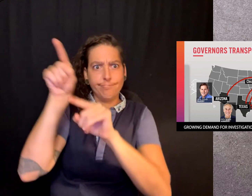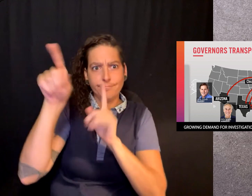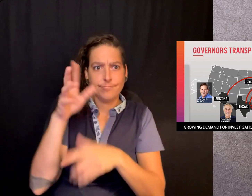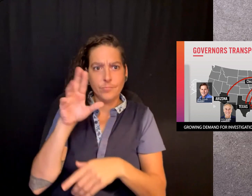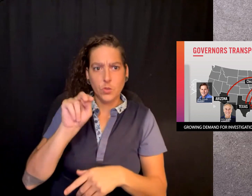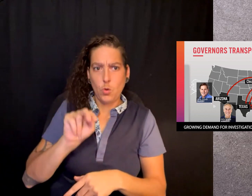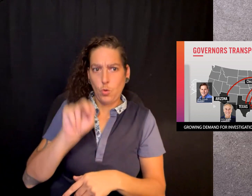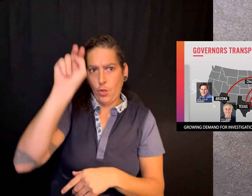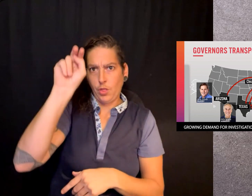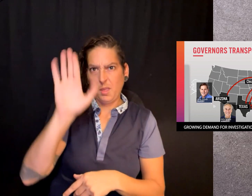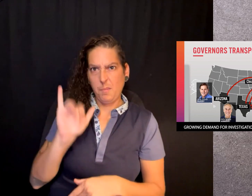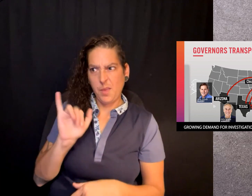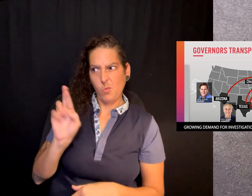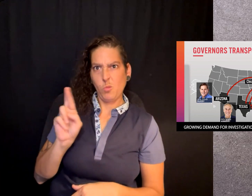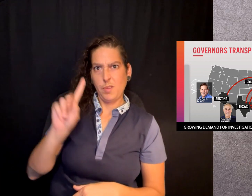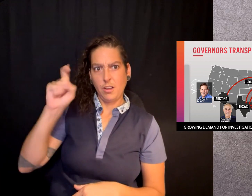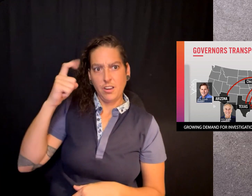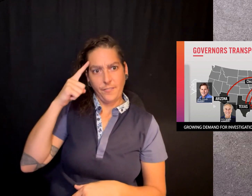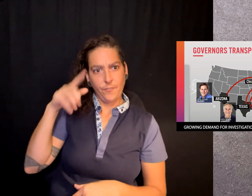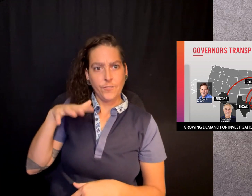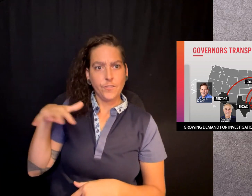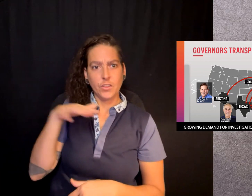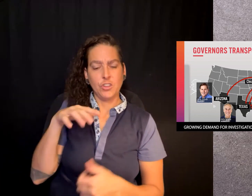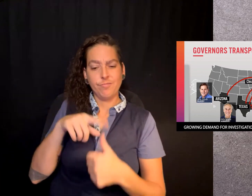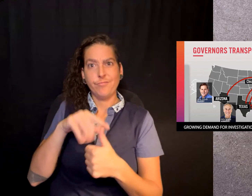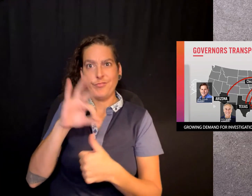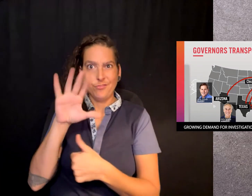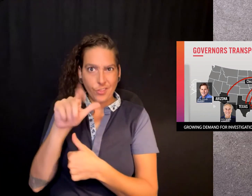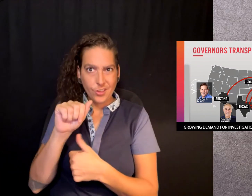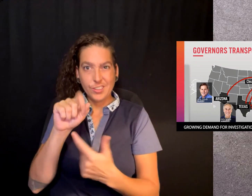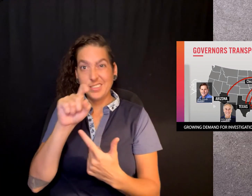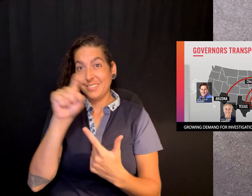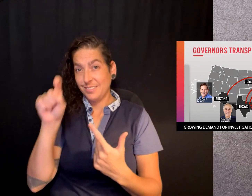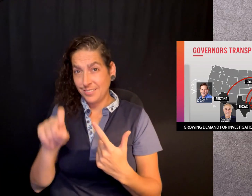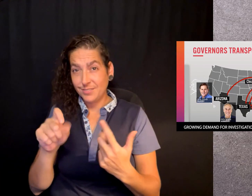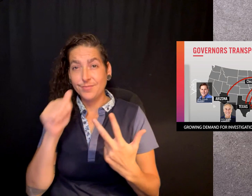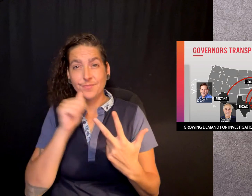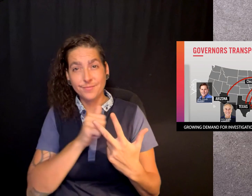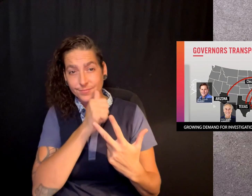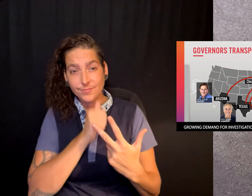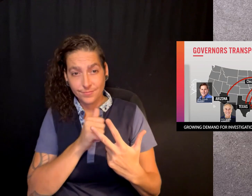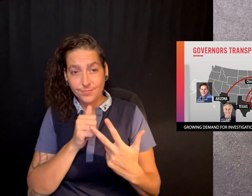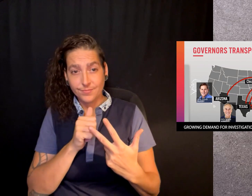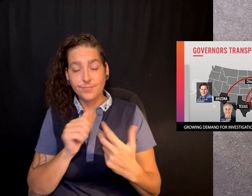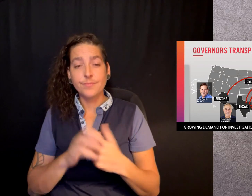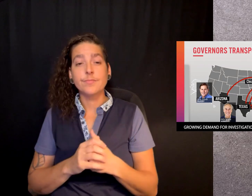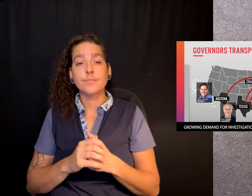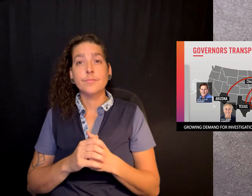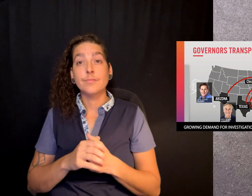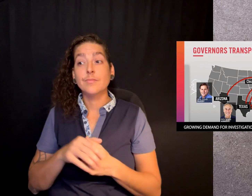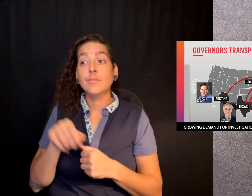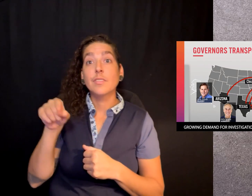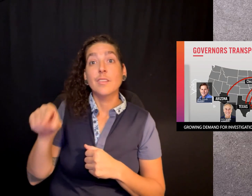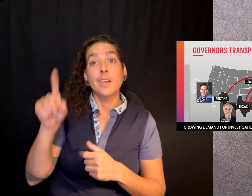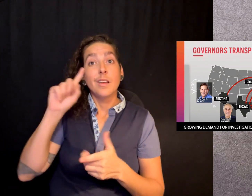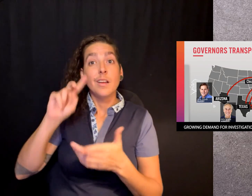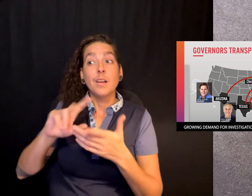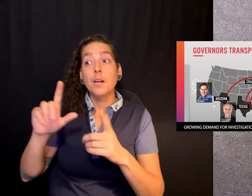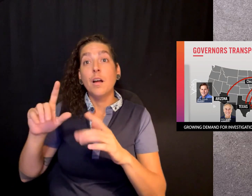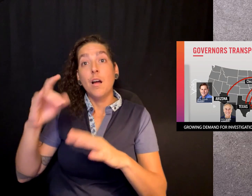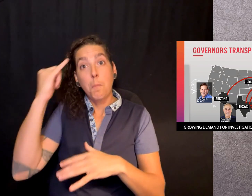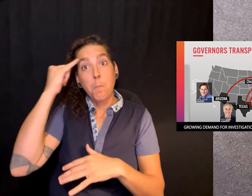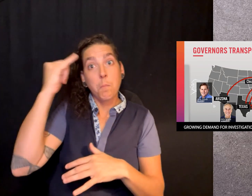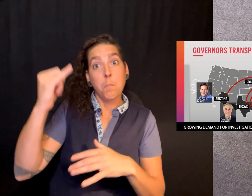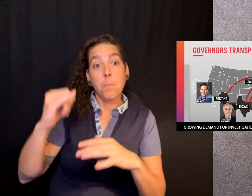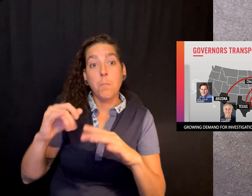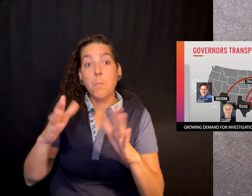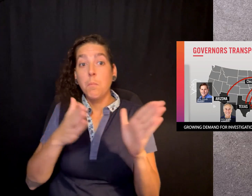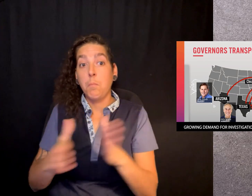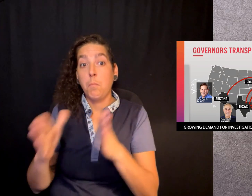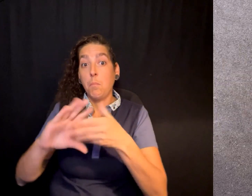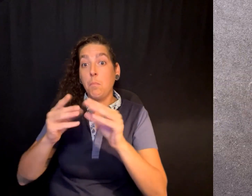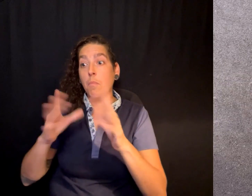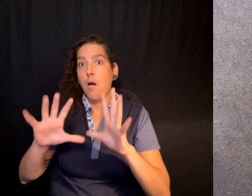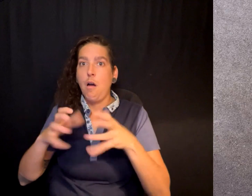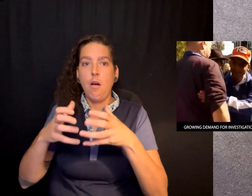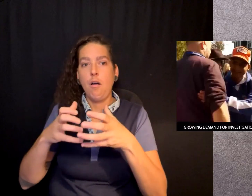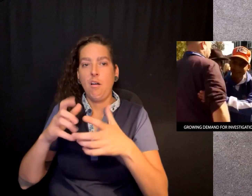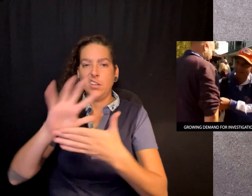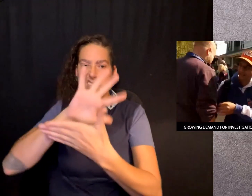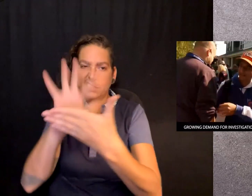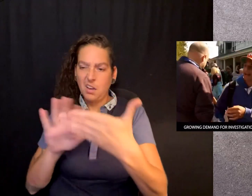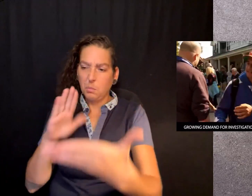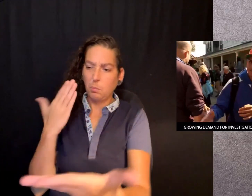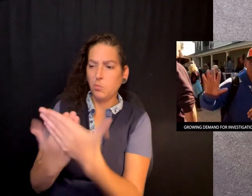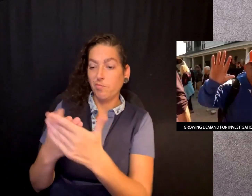by Republican governors in Florida Texas and Arizona the ploy was designed to prove a point